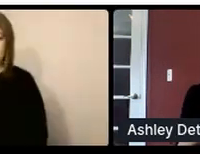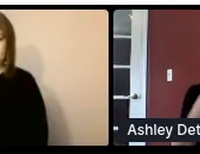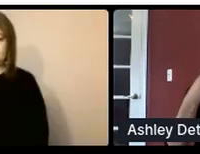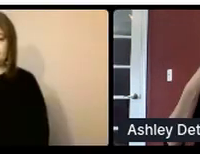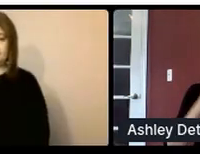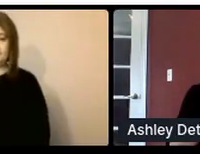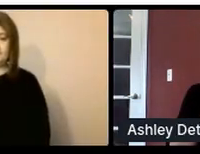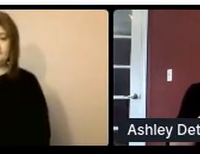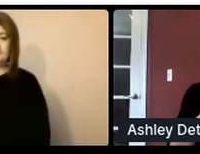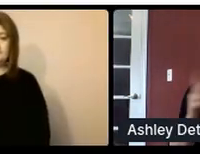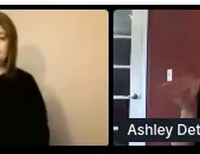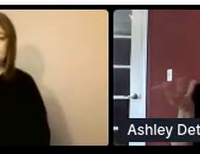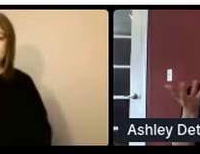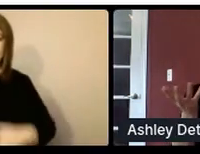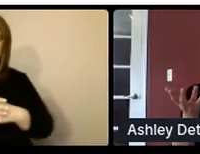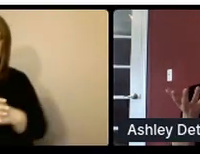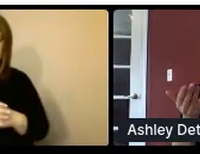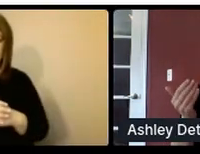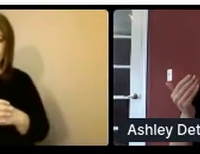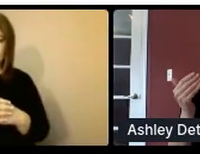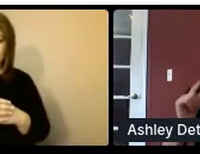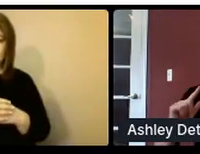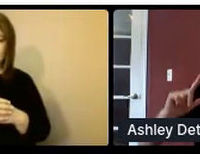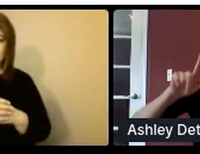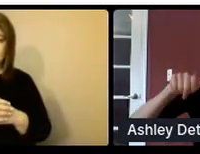"A white dude telling me how periods work." "Money."